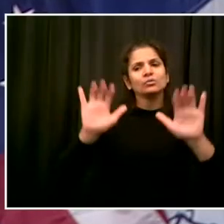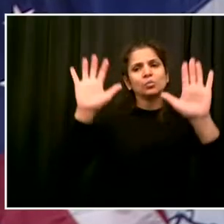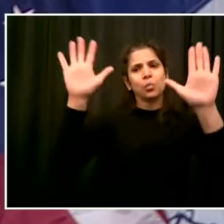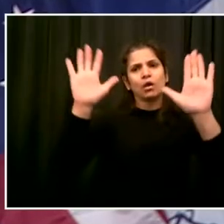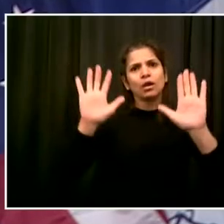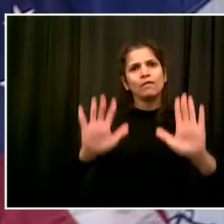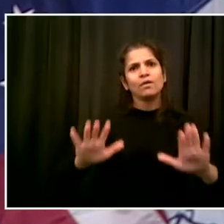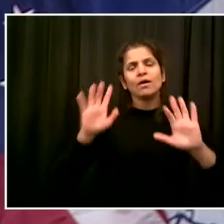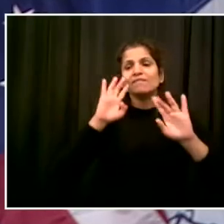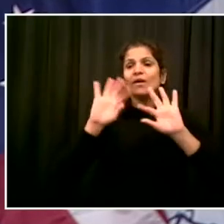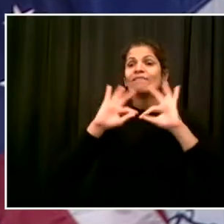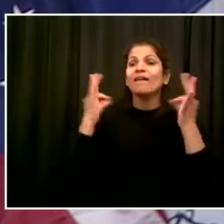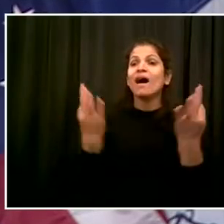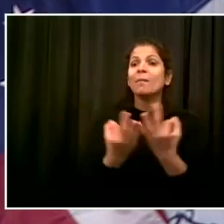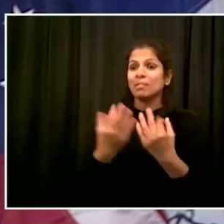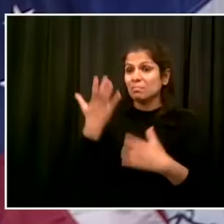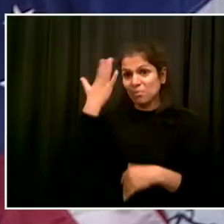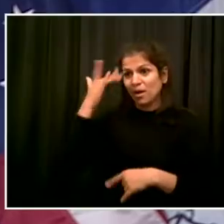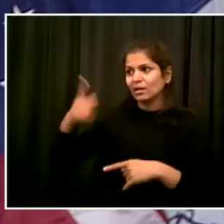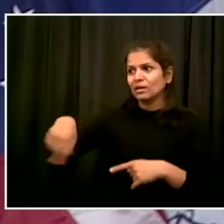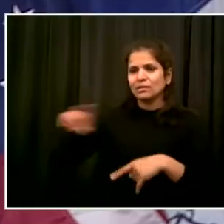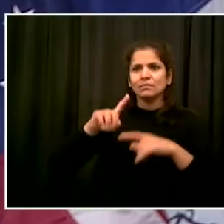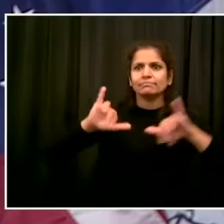THEIR FAMILIES AND THEN LET'S MAKE THAT SUCCESSFUL AND